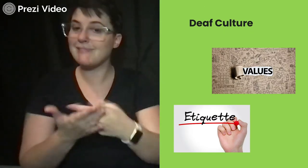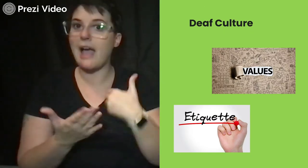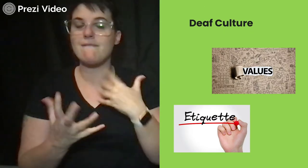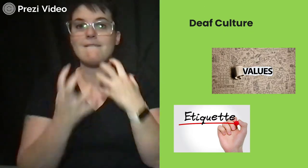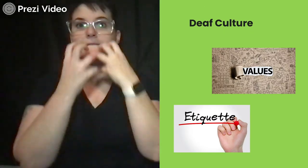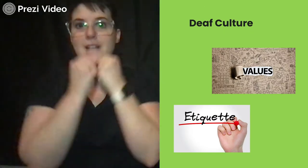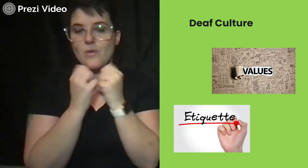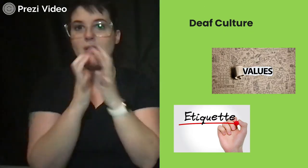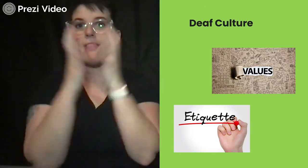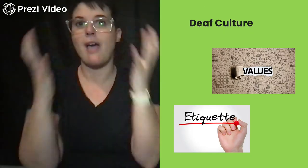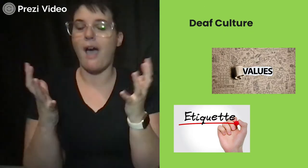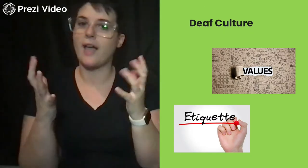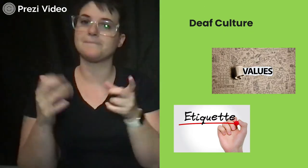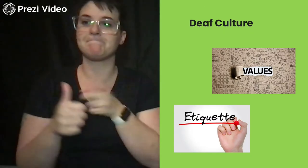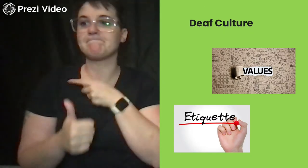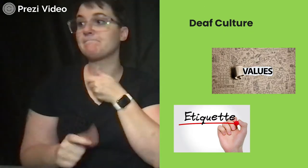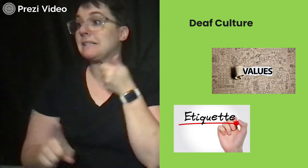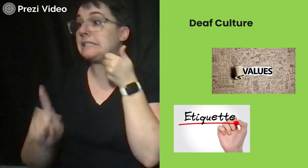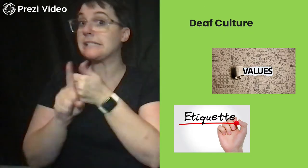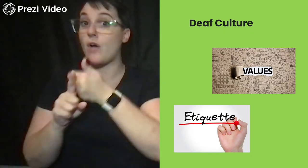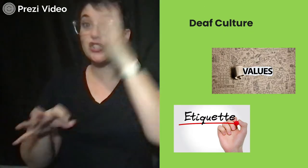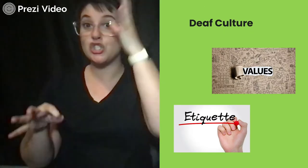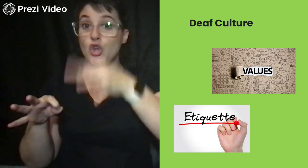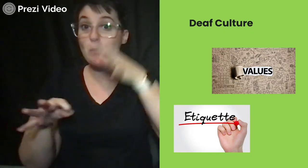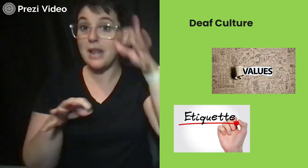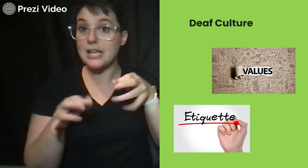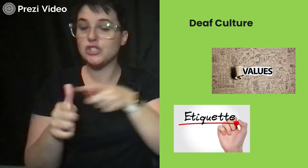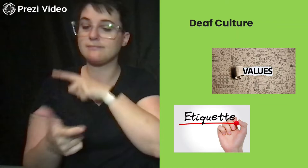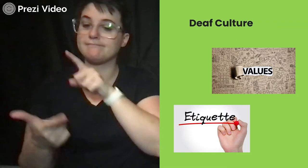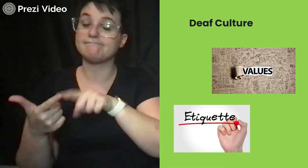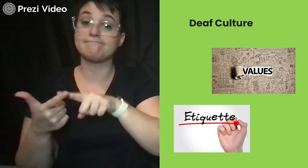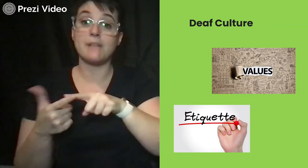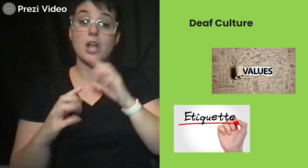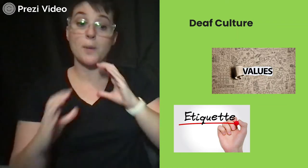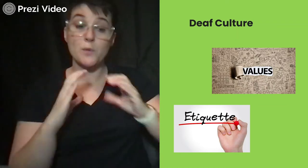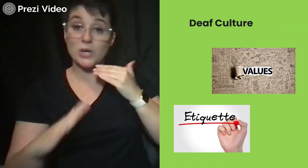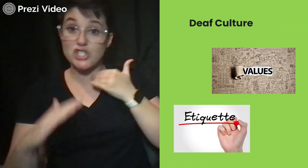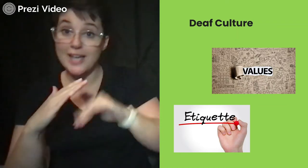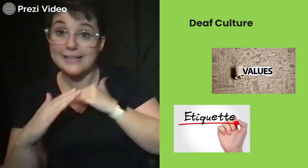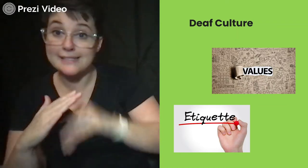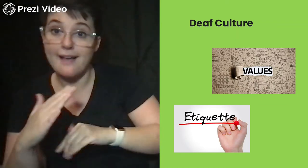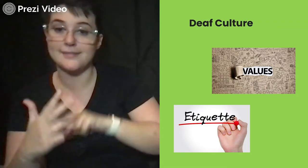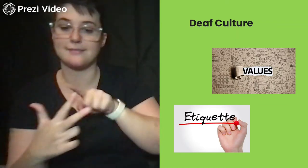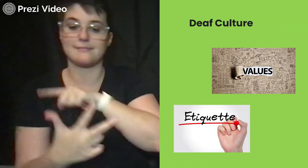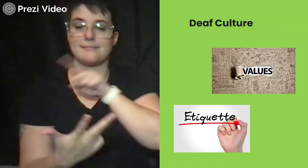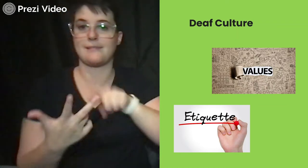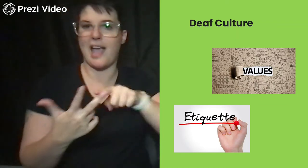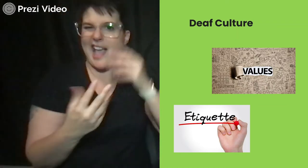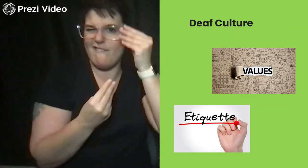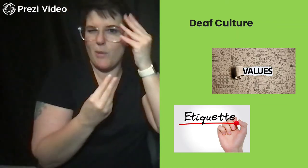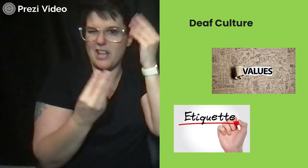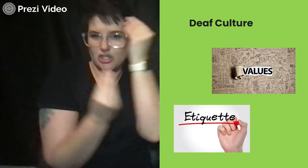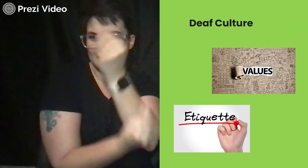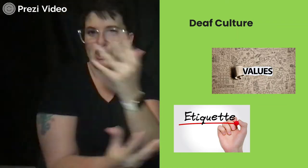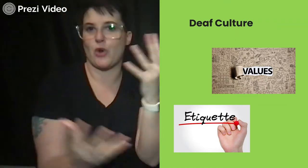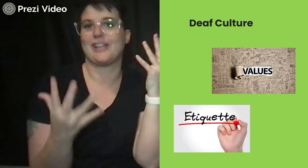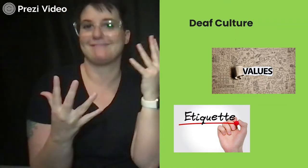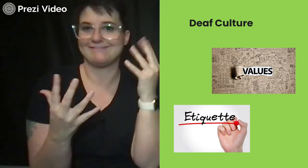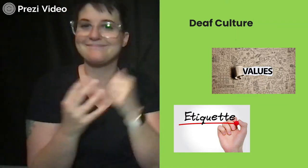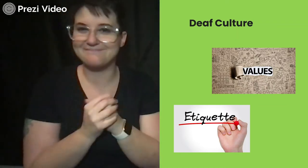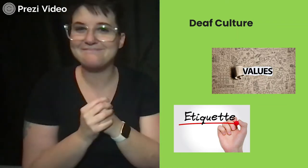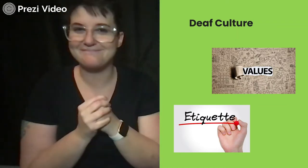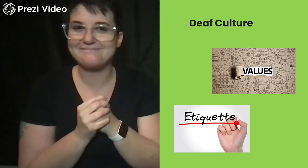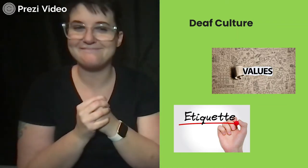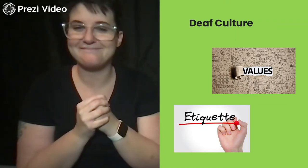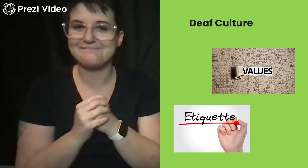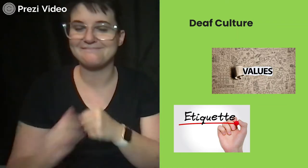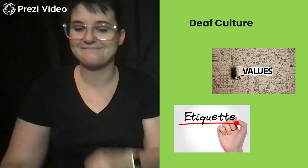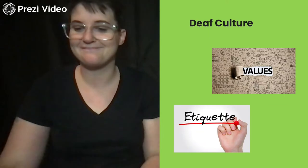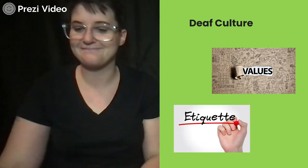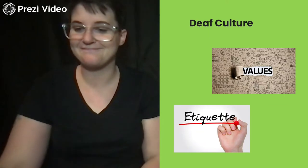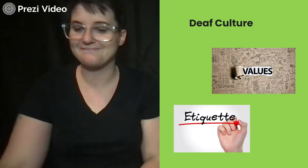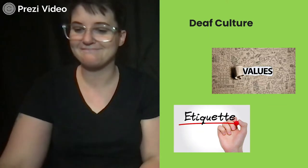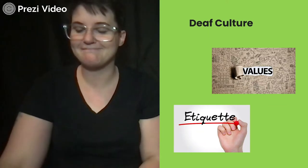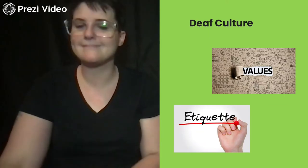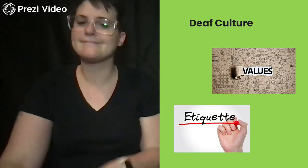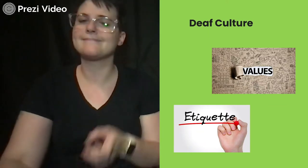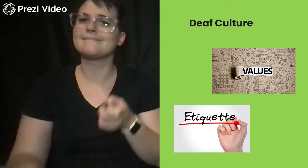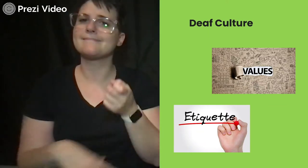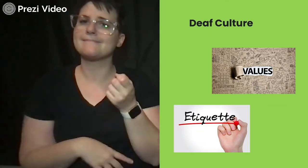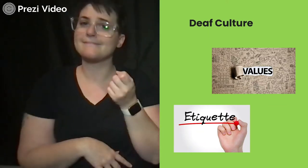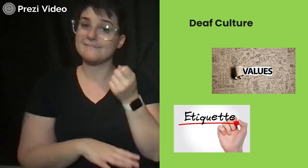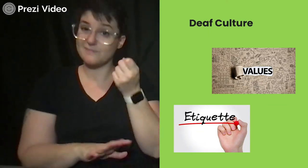Deaf Culture has values including self-determination, Access to communication, and information sharing.